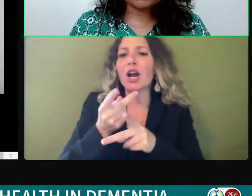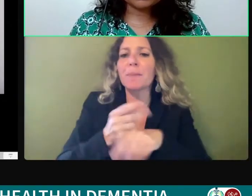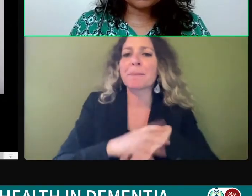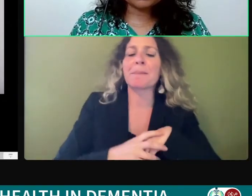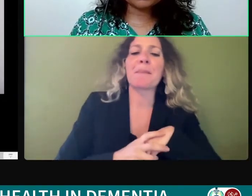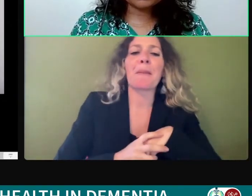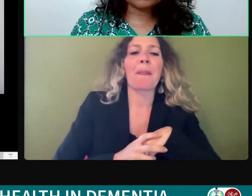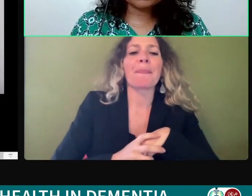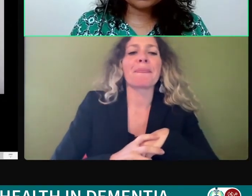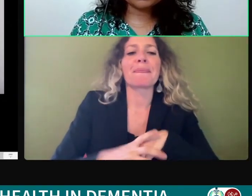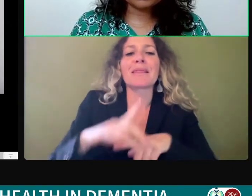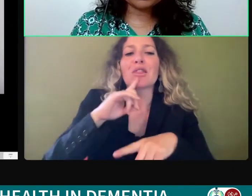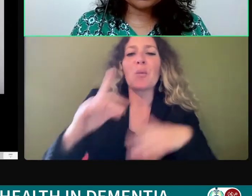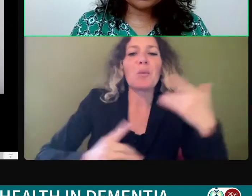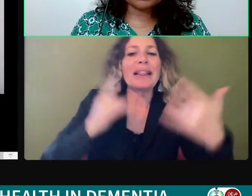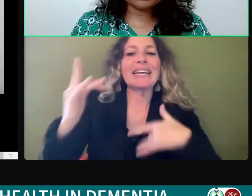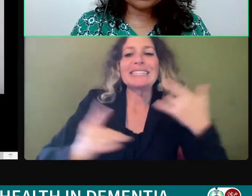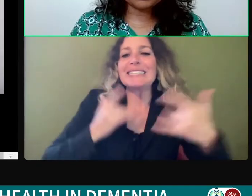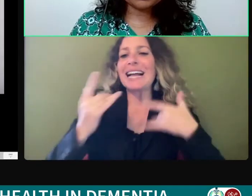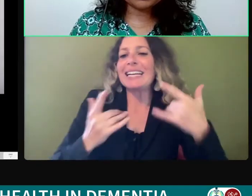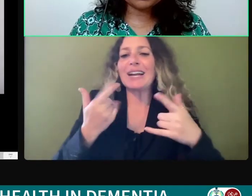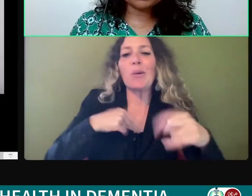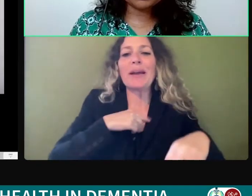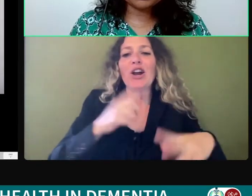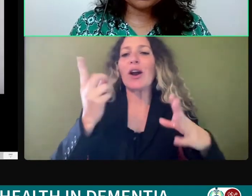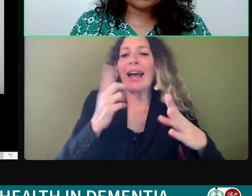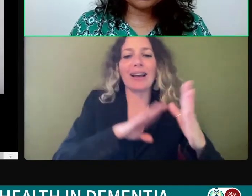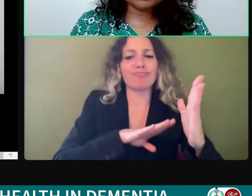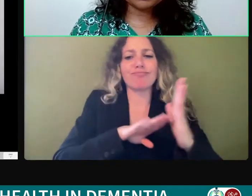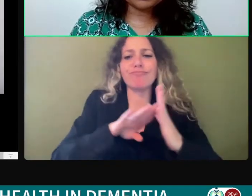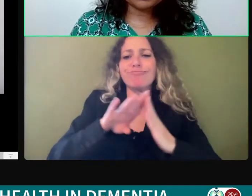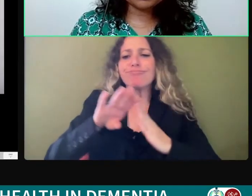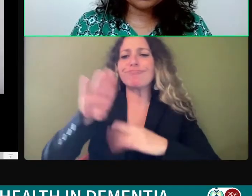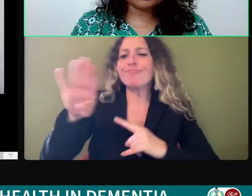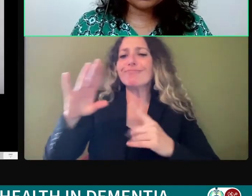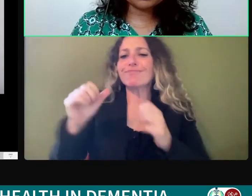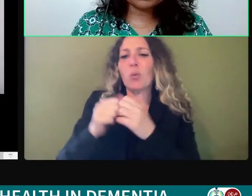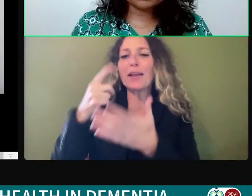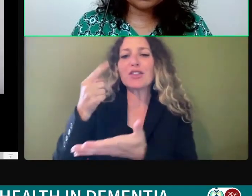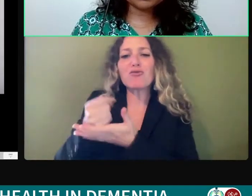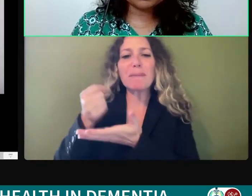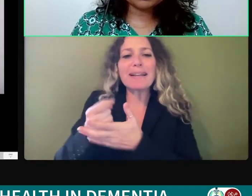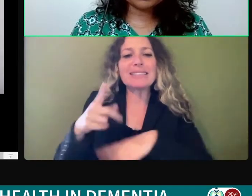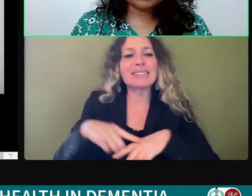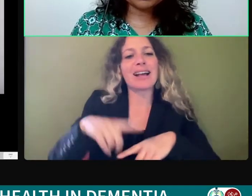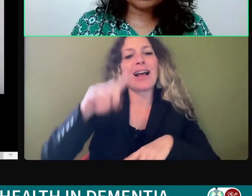and we're at an inflection point with treatments for Alzheimer's disease and hopefully other